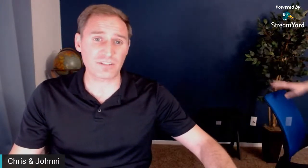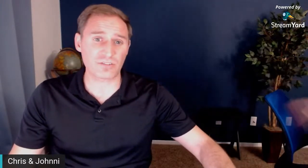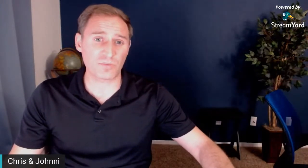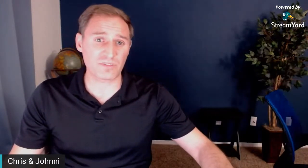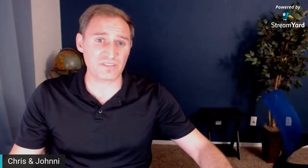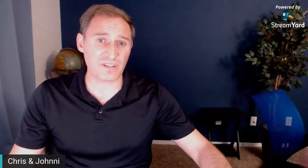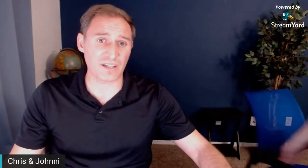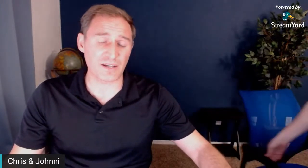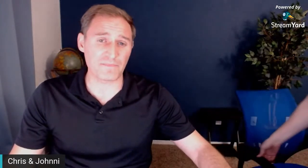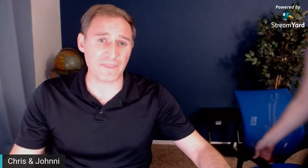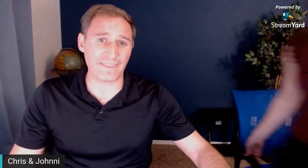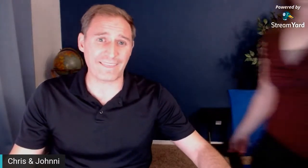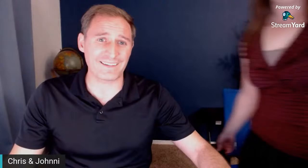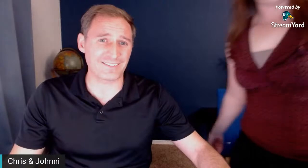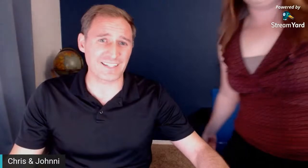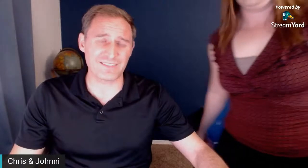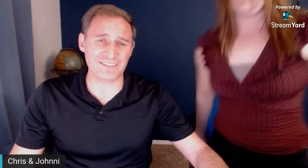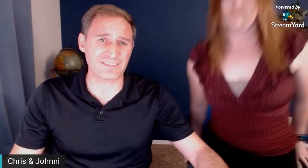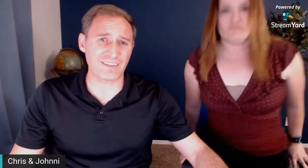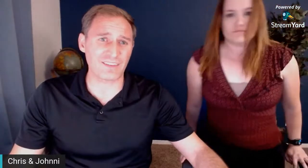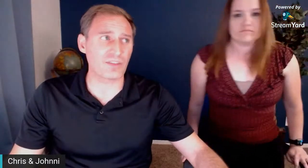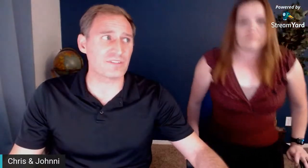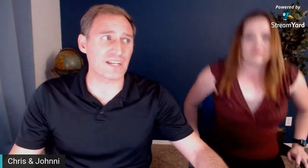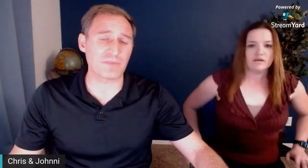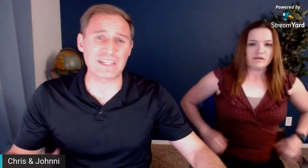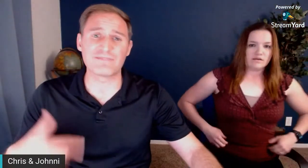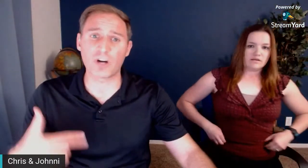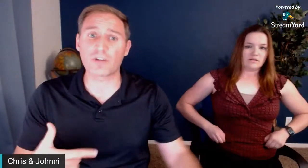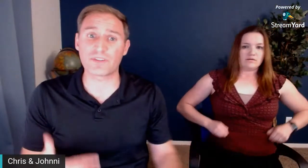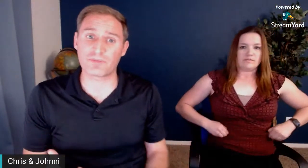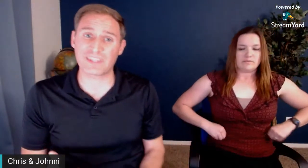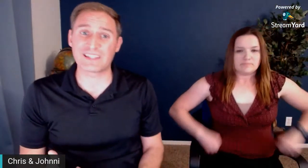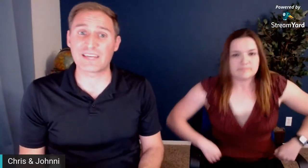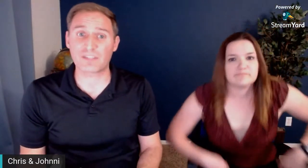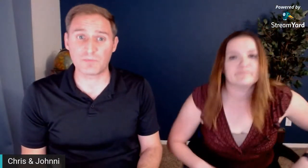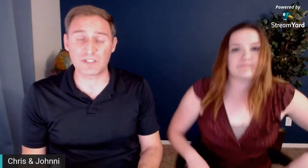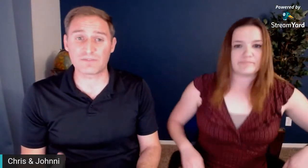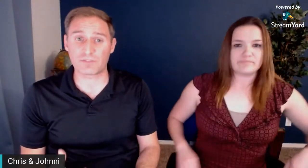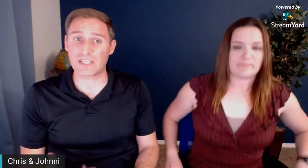interpreters um or even just those that have been involved within the deaf community for any